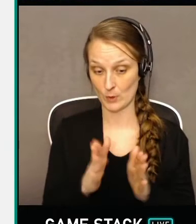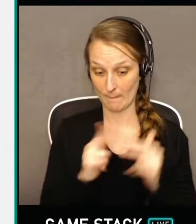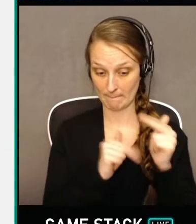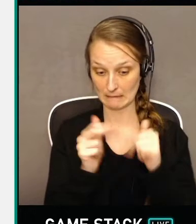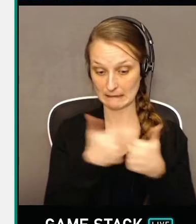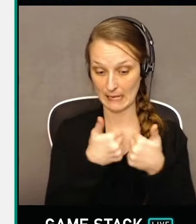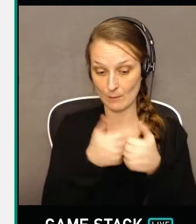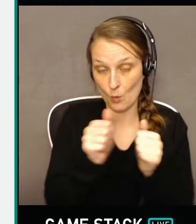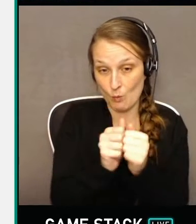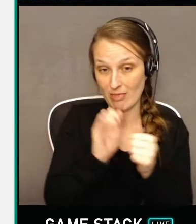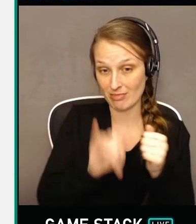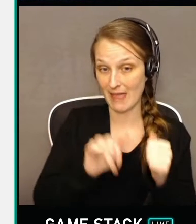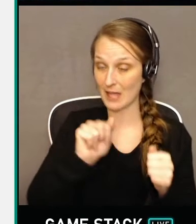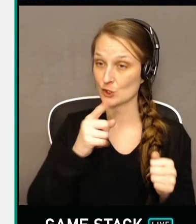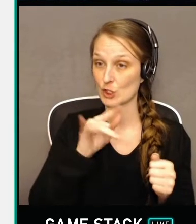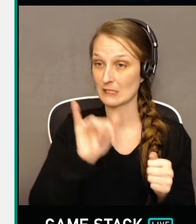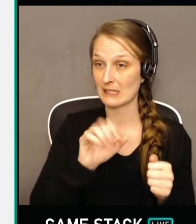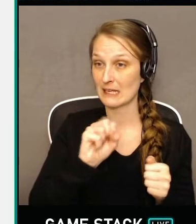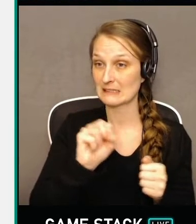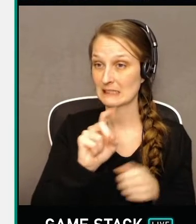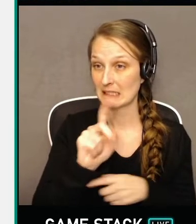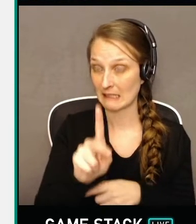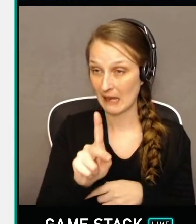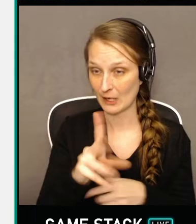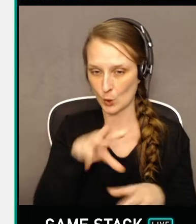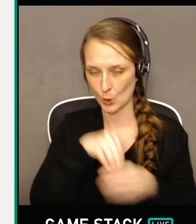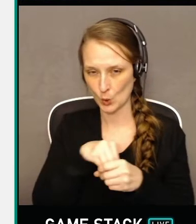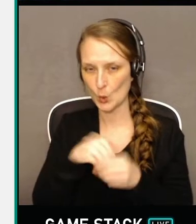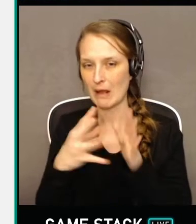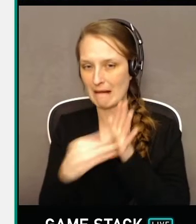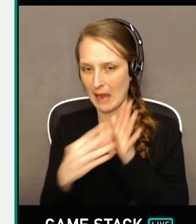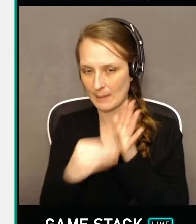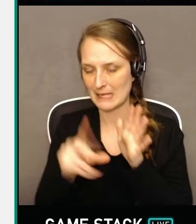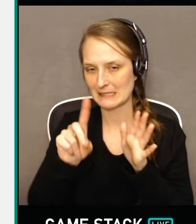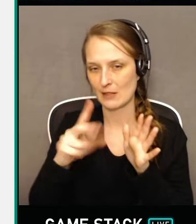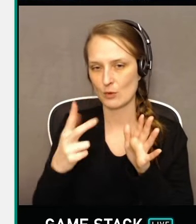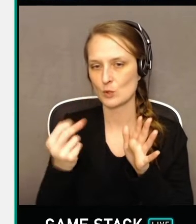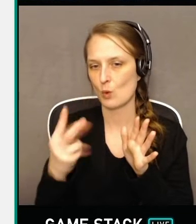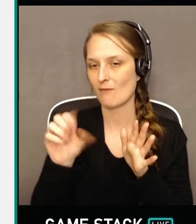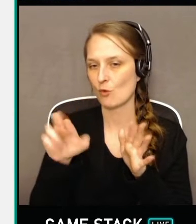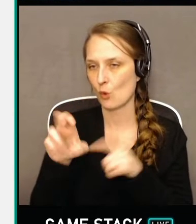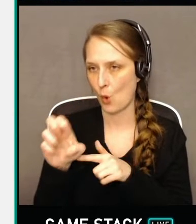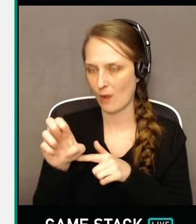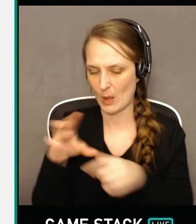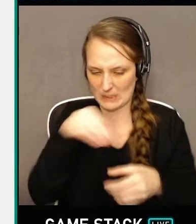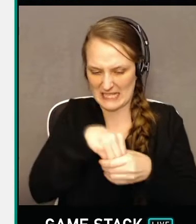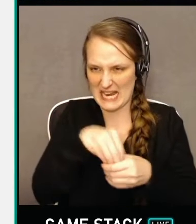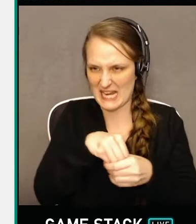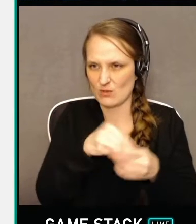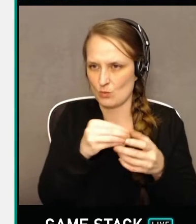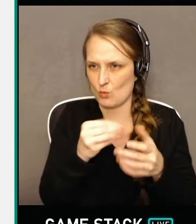game with the Agility SDK, I’ll include a copy of the D312 core that was in the Agility SDK that I used.